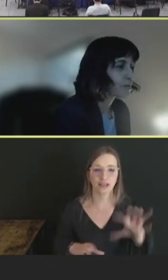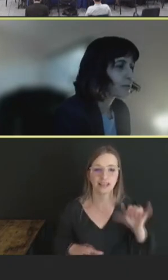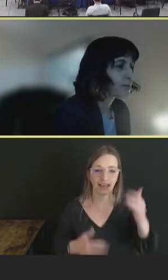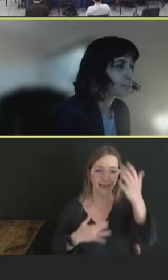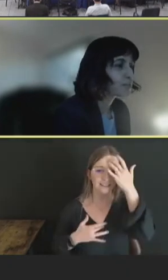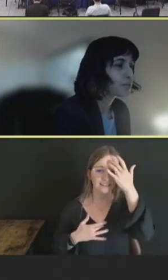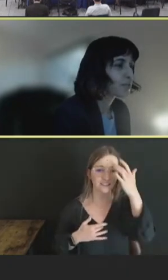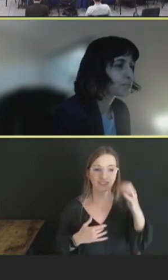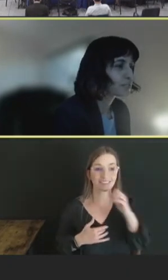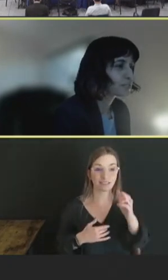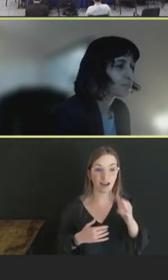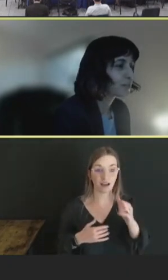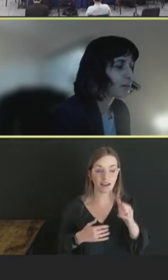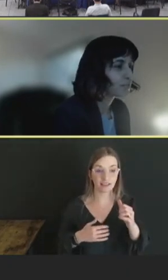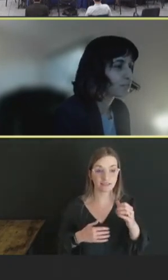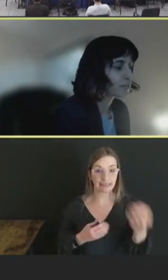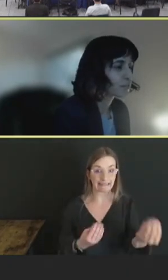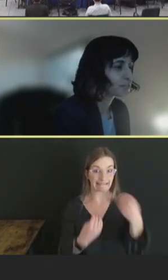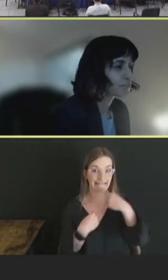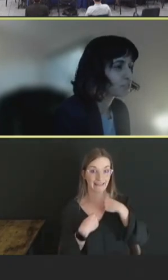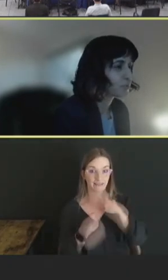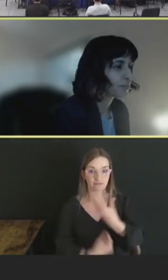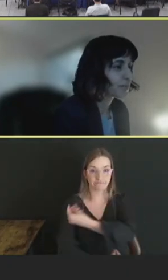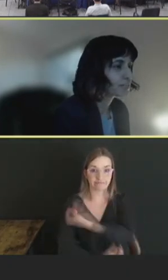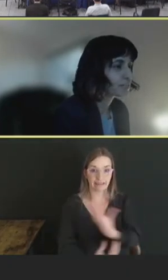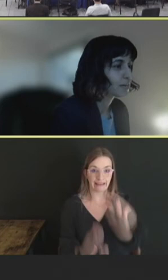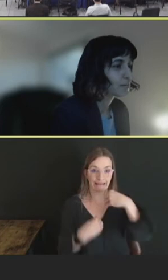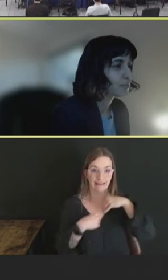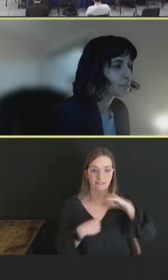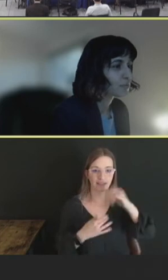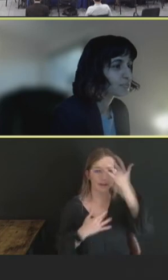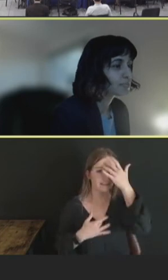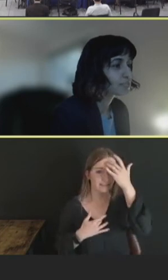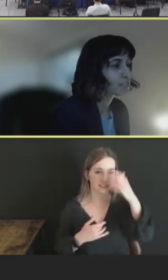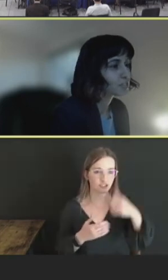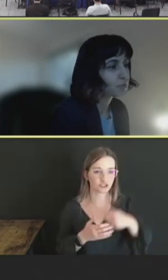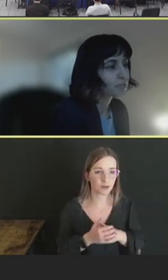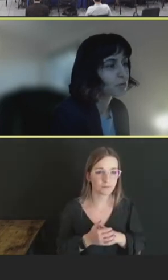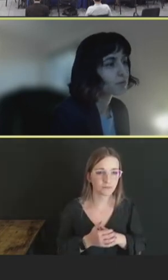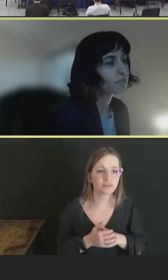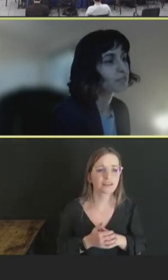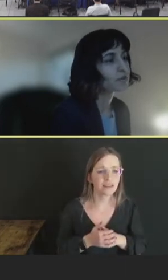it is noted that there is a small, elevated risk of GBS, but the risk is considerably lower than